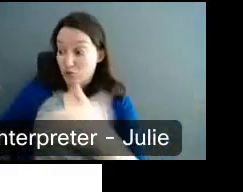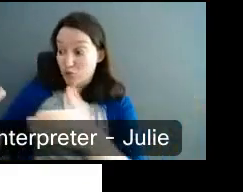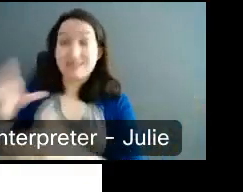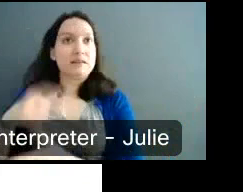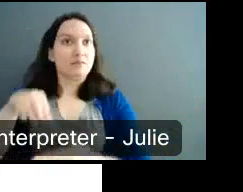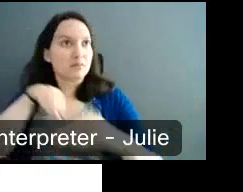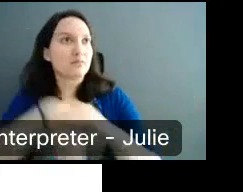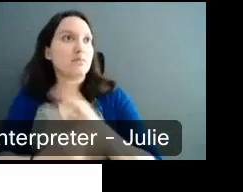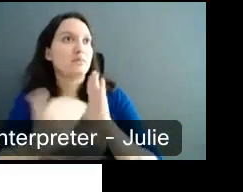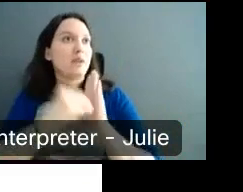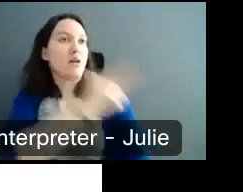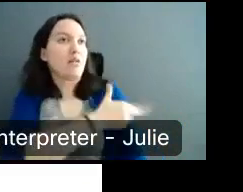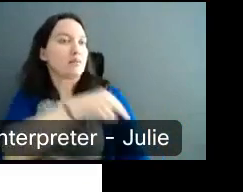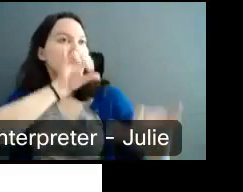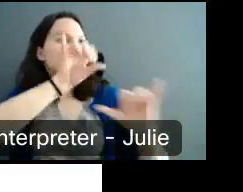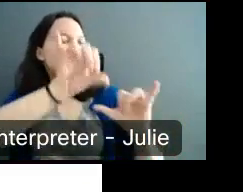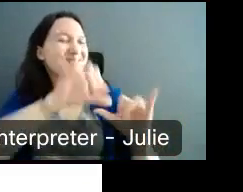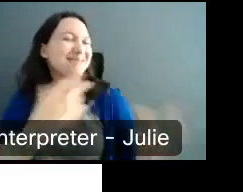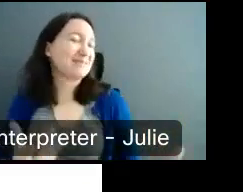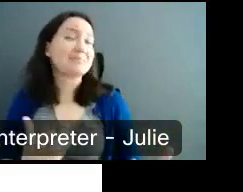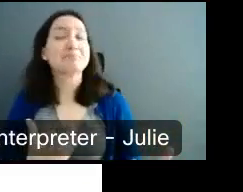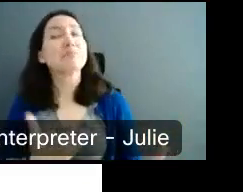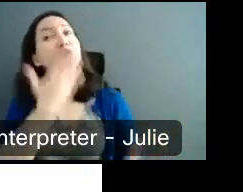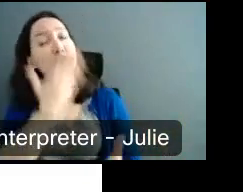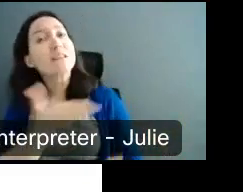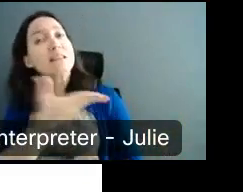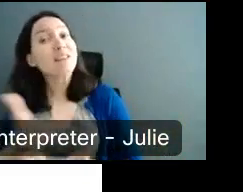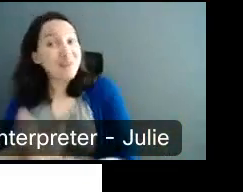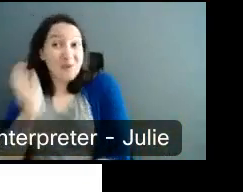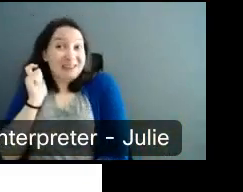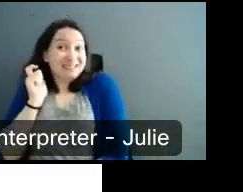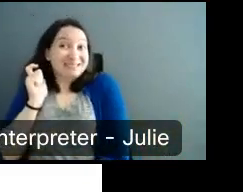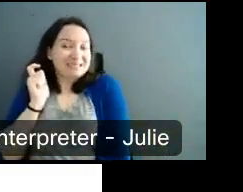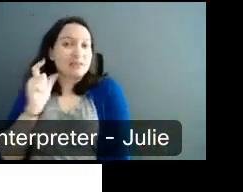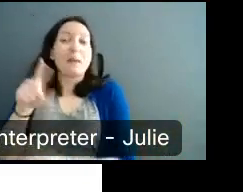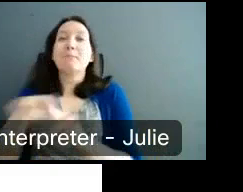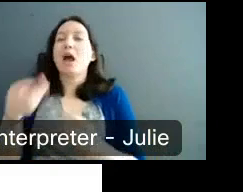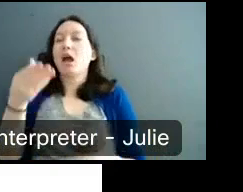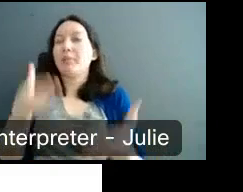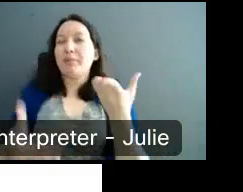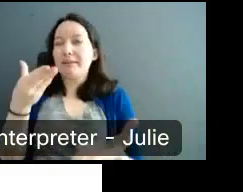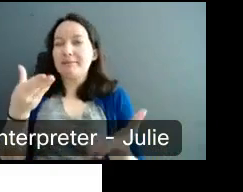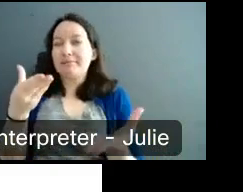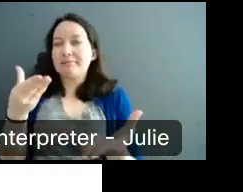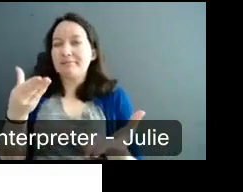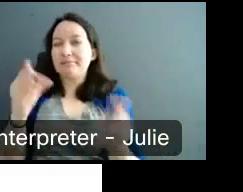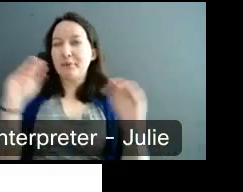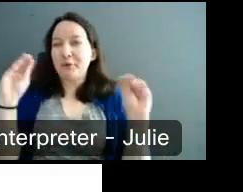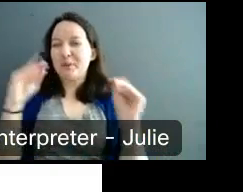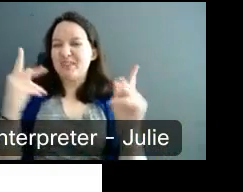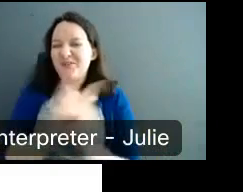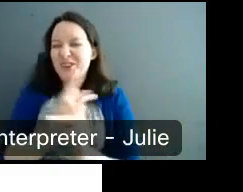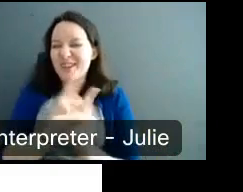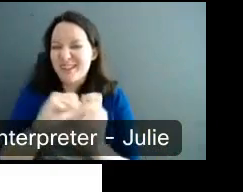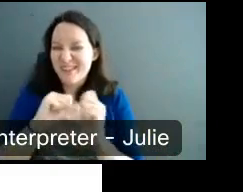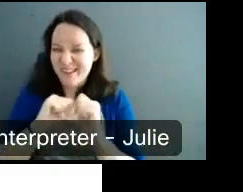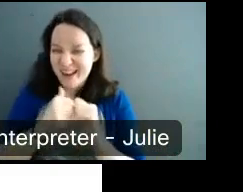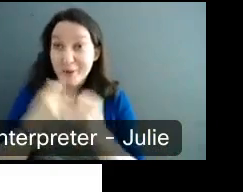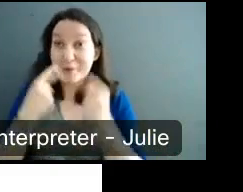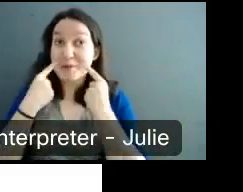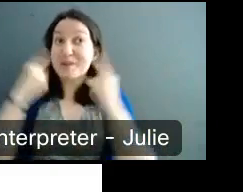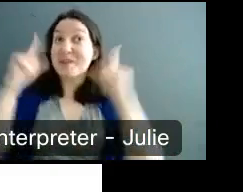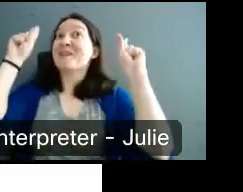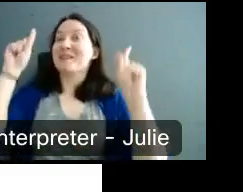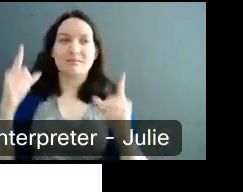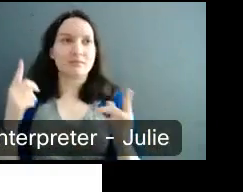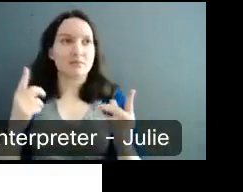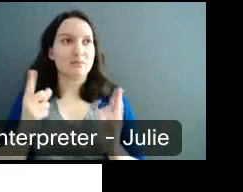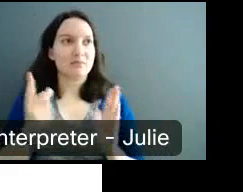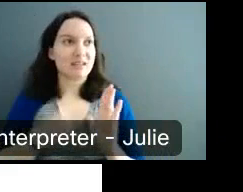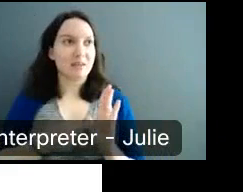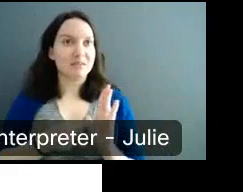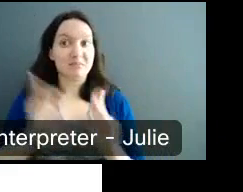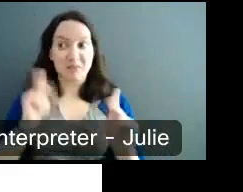And so, I mean, it's a good it's a good thing to avoid, but it may be that no, 1 has figured out a way that that does it without. I mean, sometimes both really need to be re, admitted.